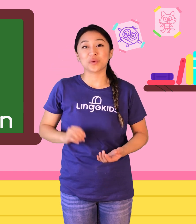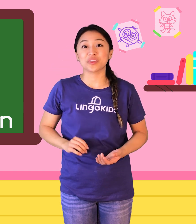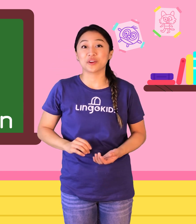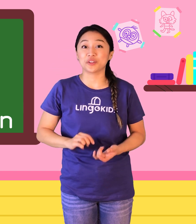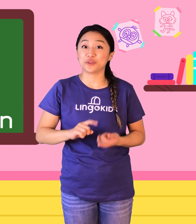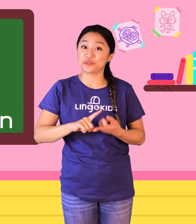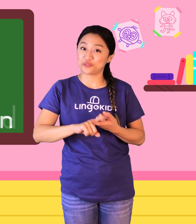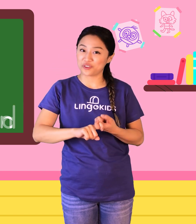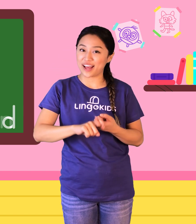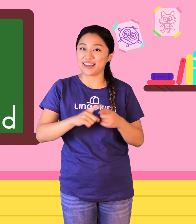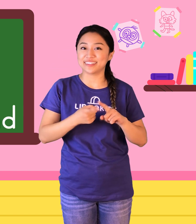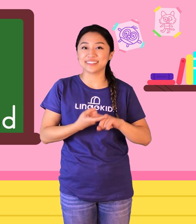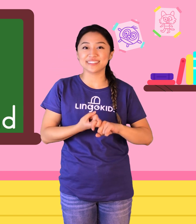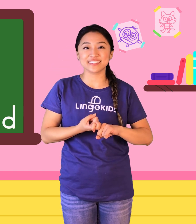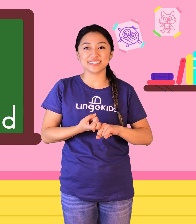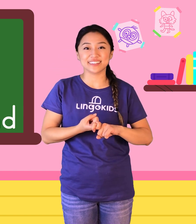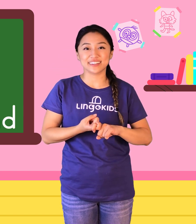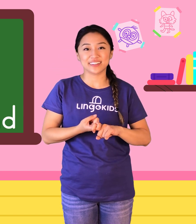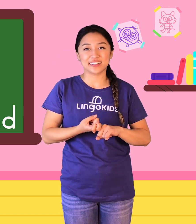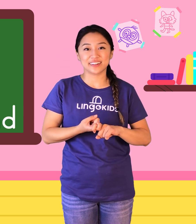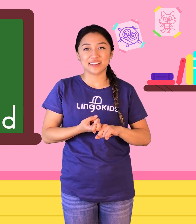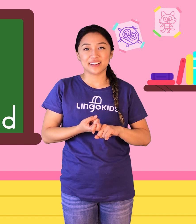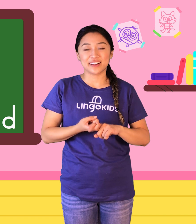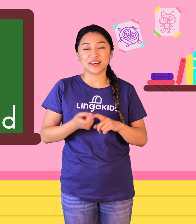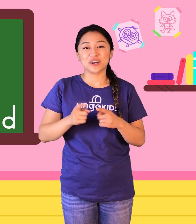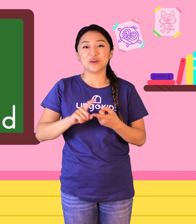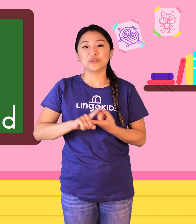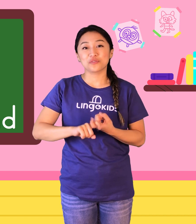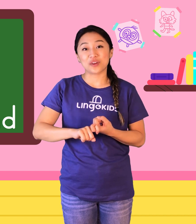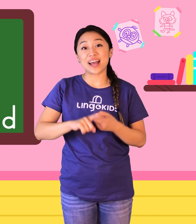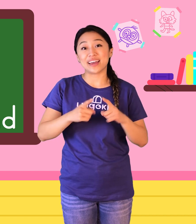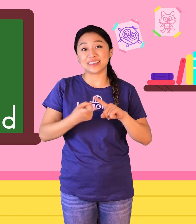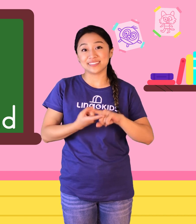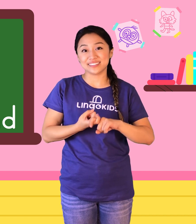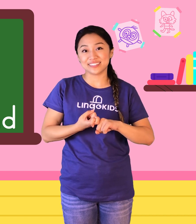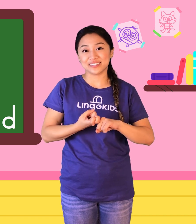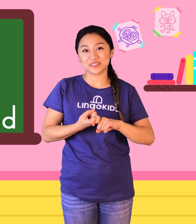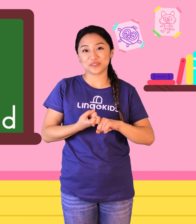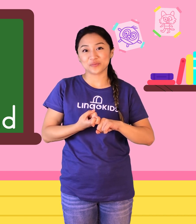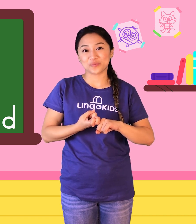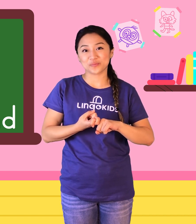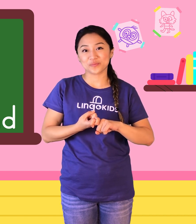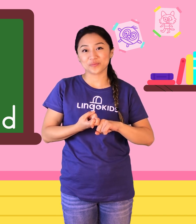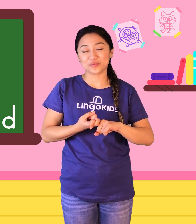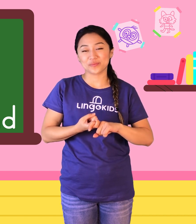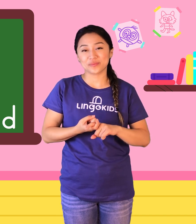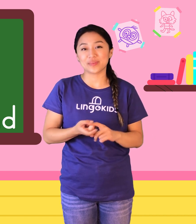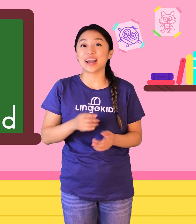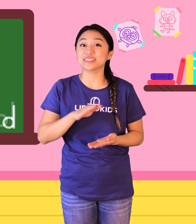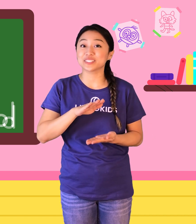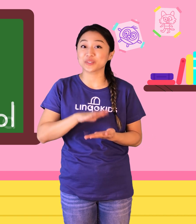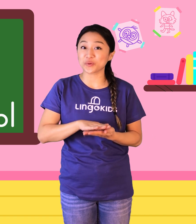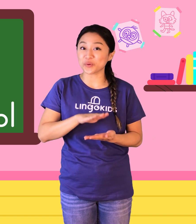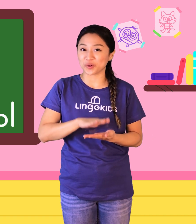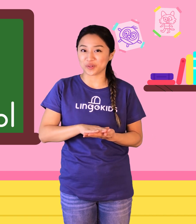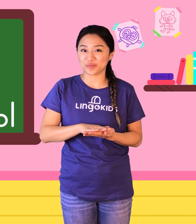with her new friend, friend at school,